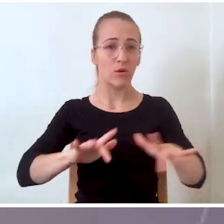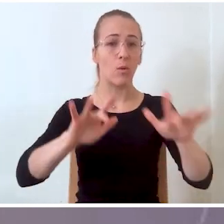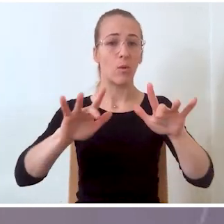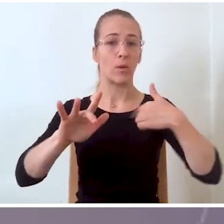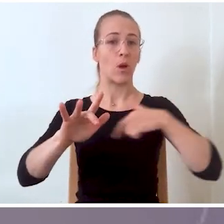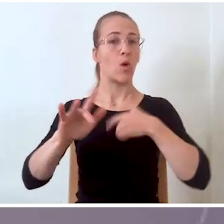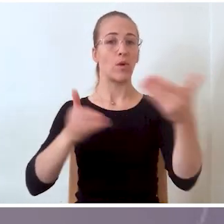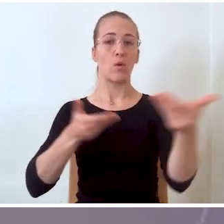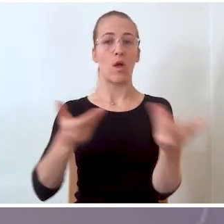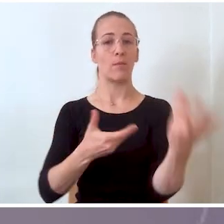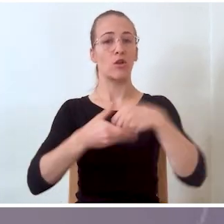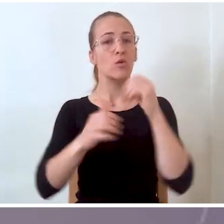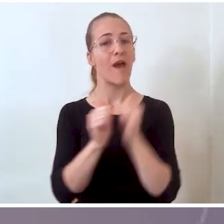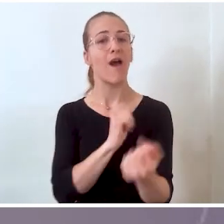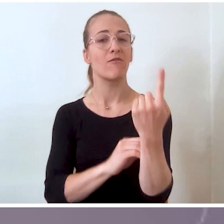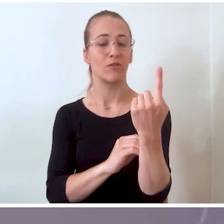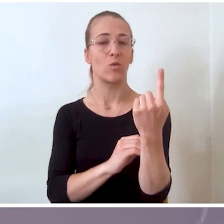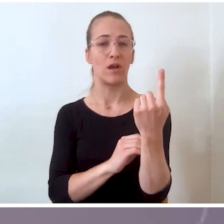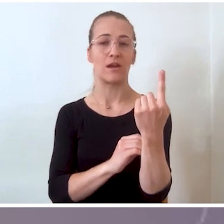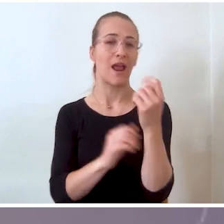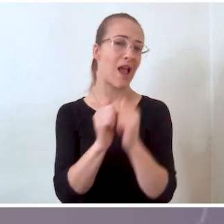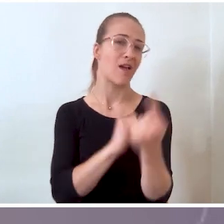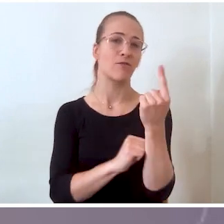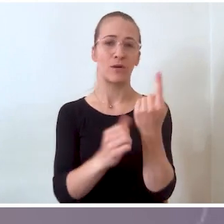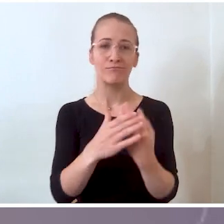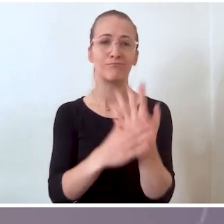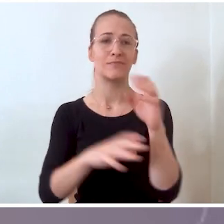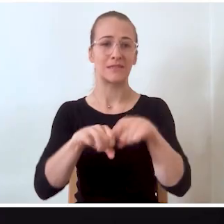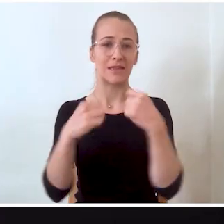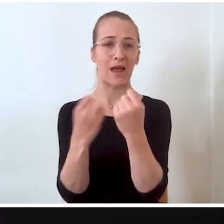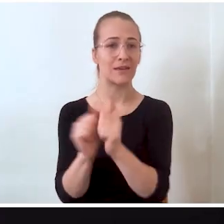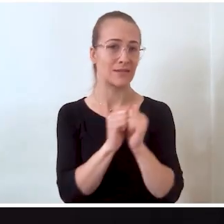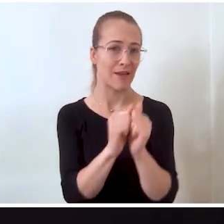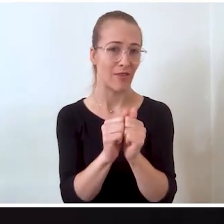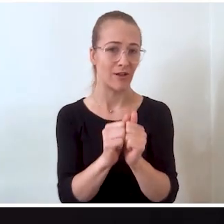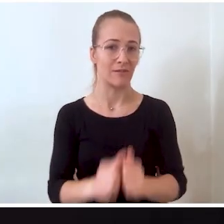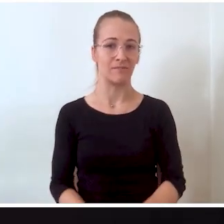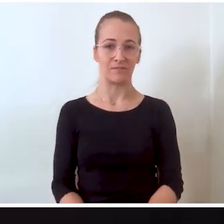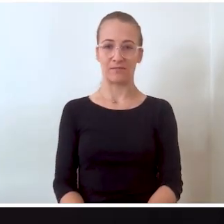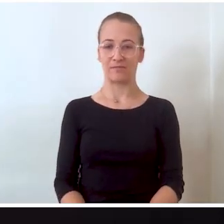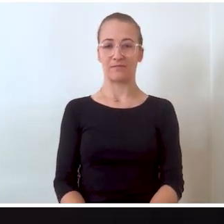we are welcoming everybody so that we can include everybody in the growth of society. I like so many things that you touched on.